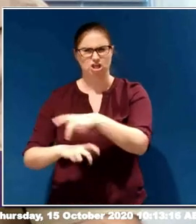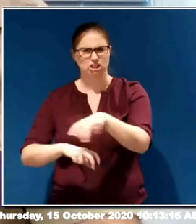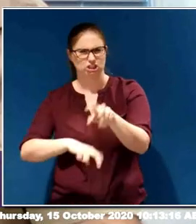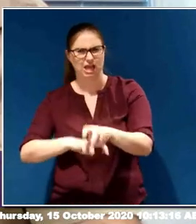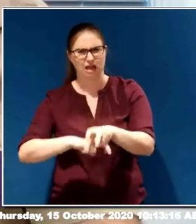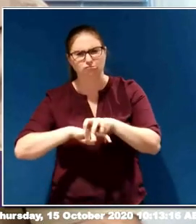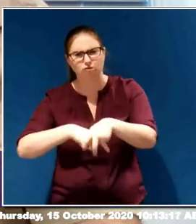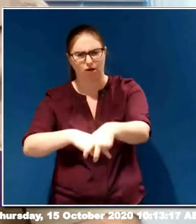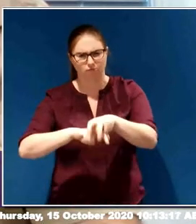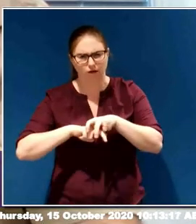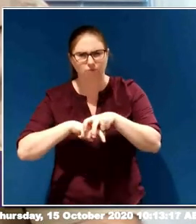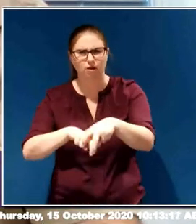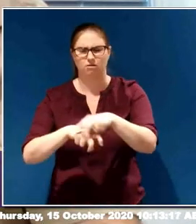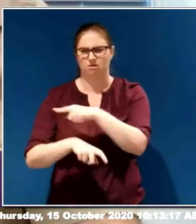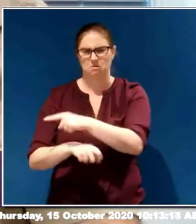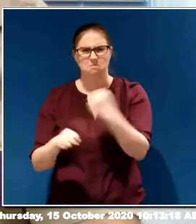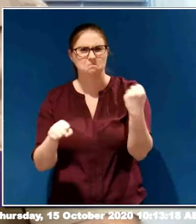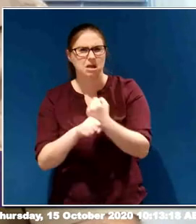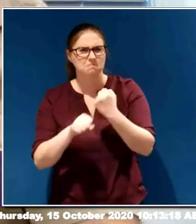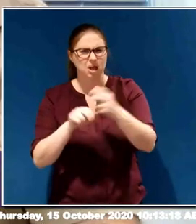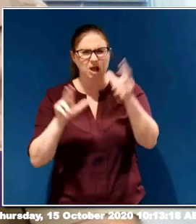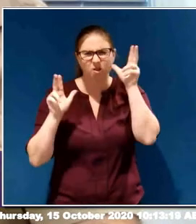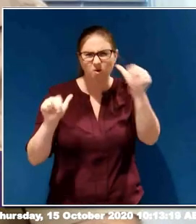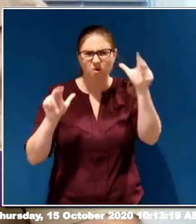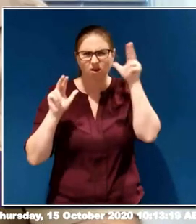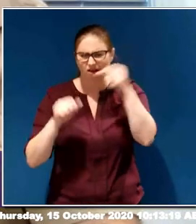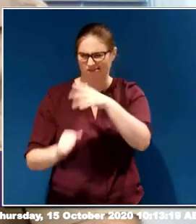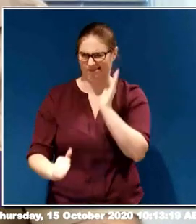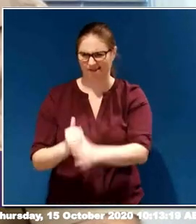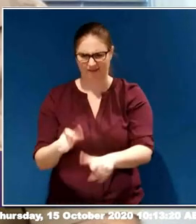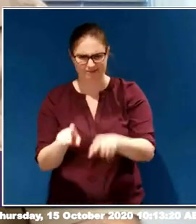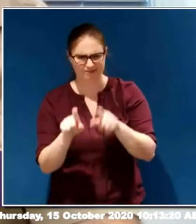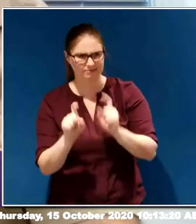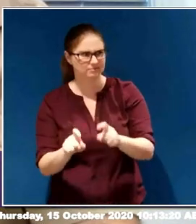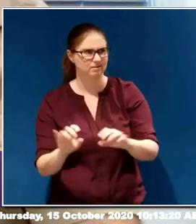so we had a lot of visits up to the office during that year.